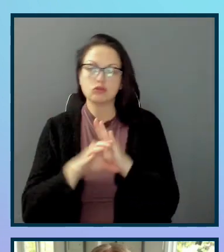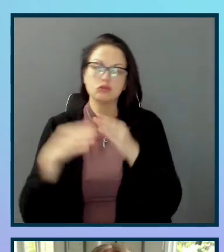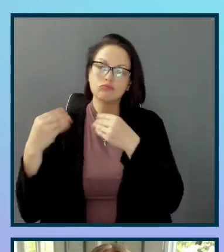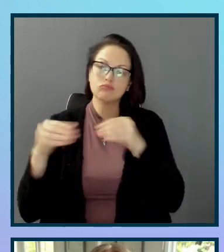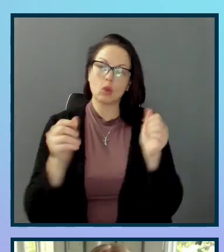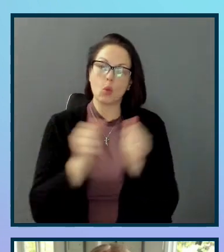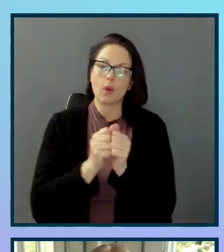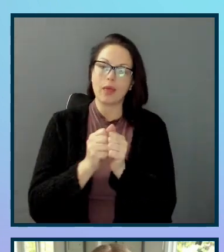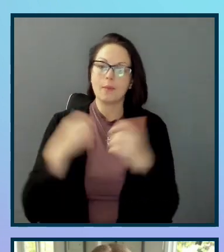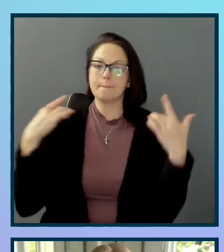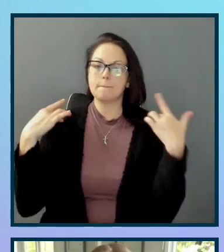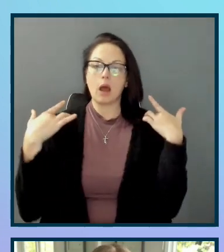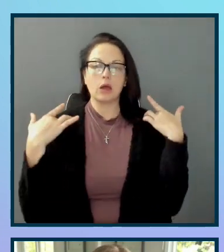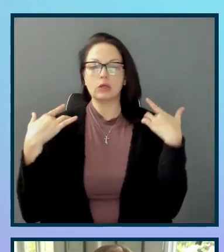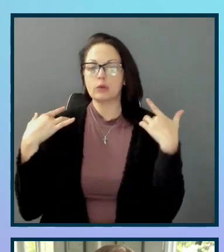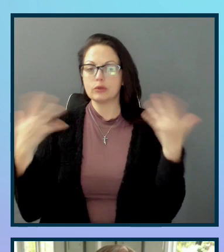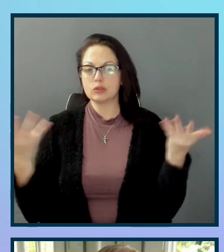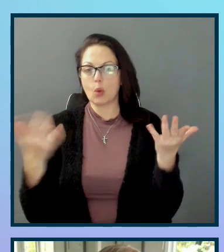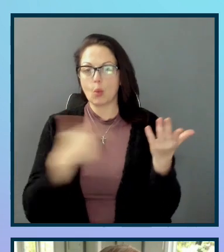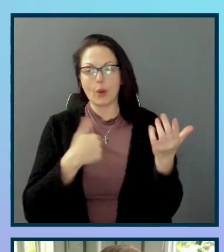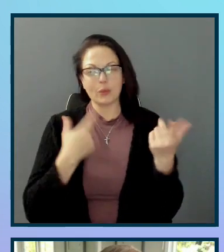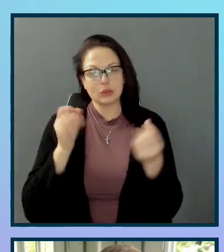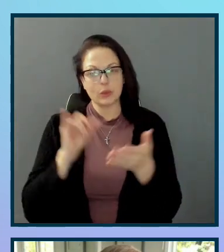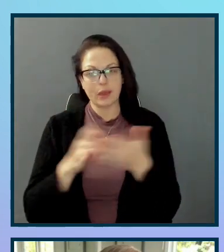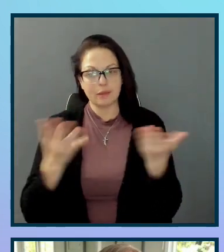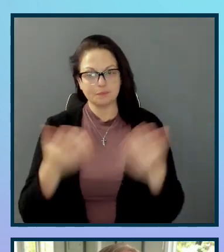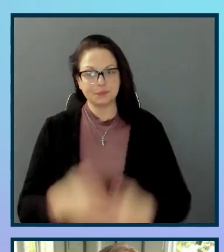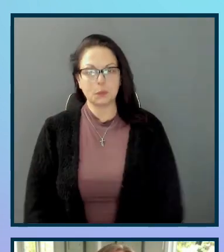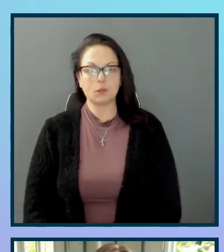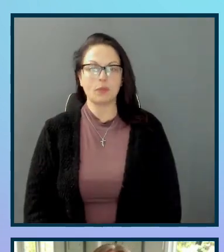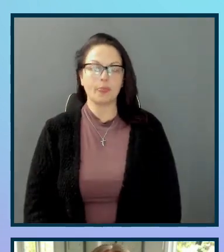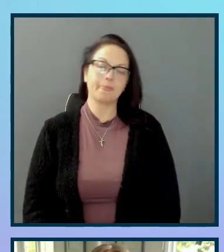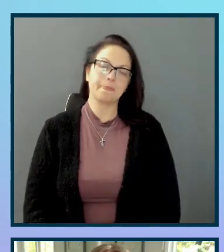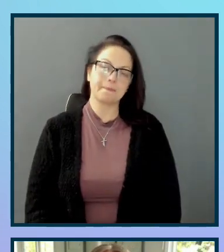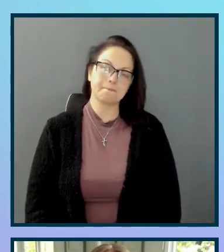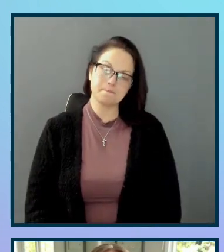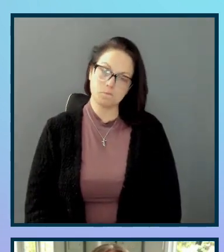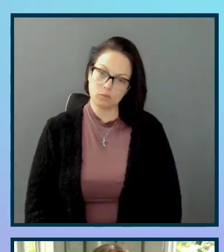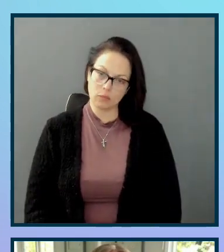so what do we do with that? Well, the cool thing about having these galleries